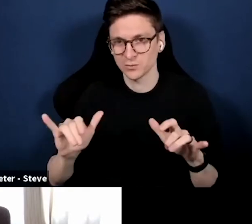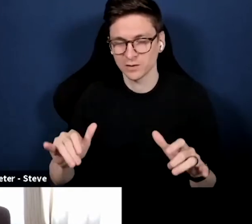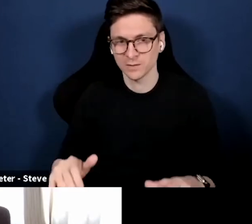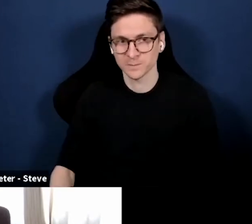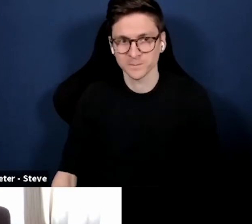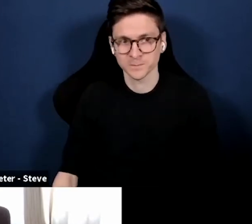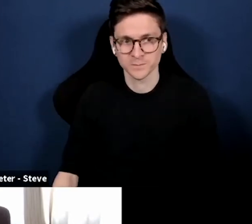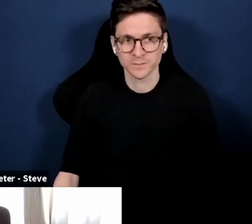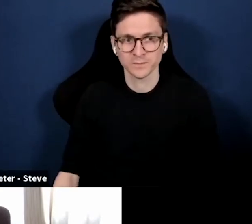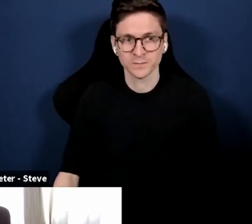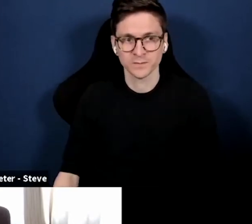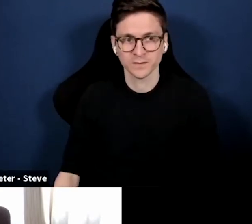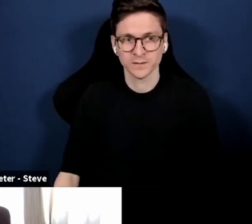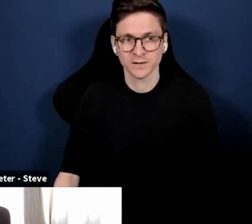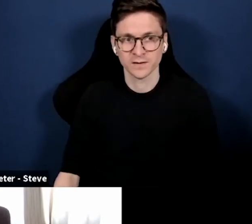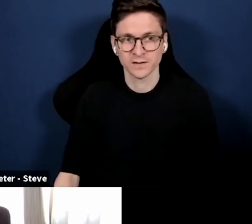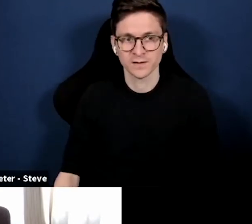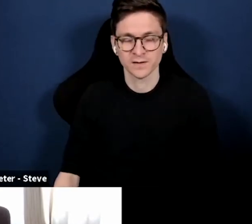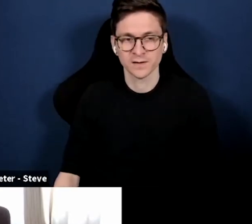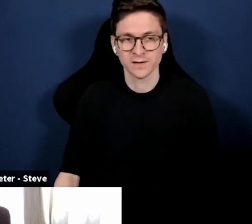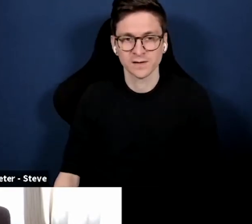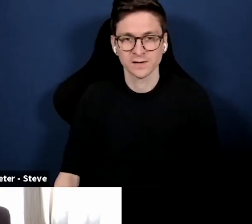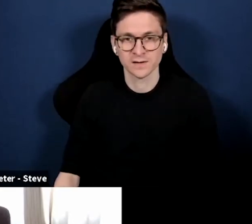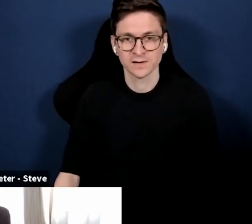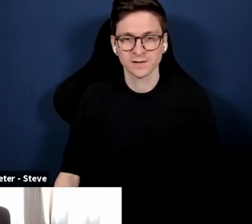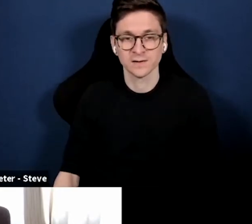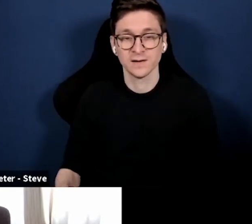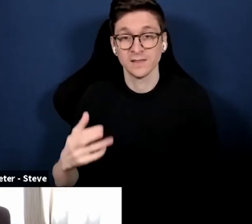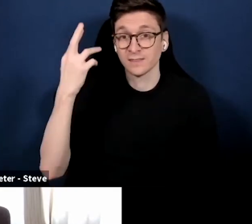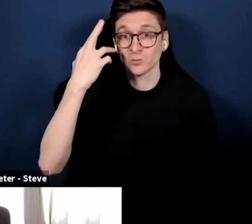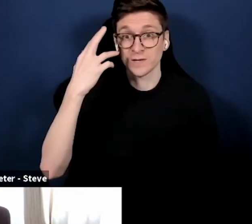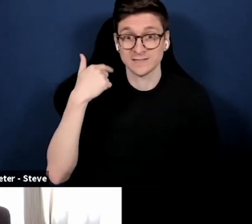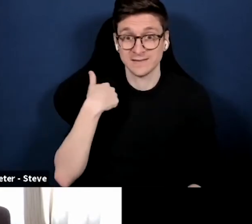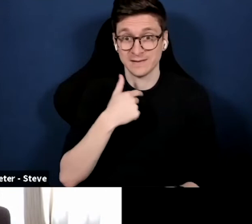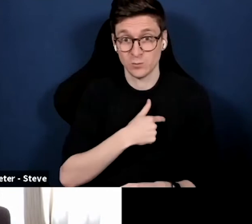and we're doing this to basically enhance communication enhance sort